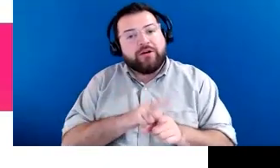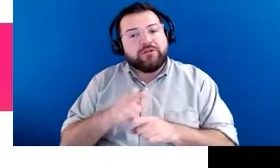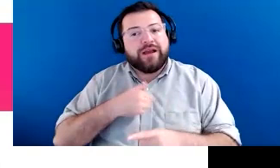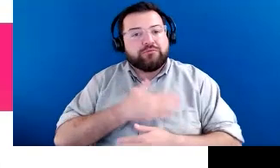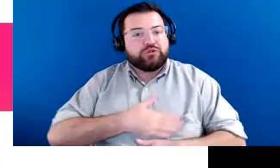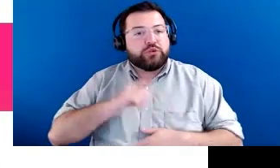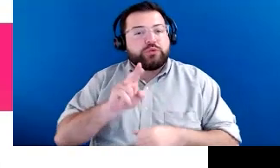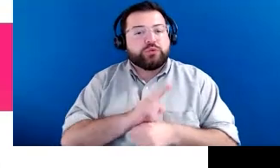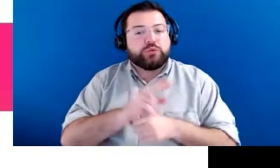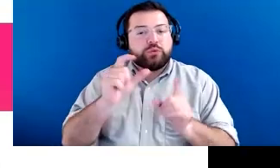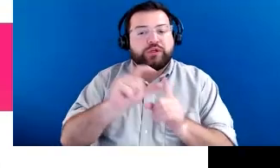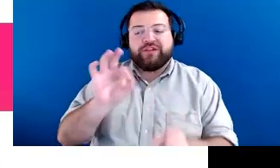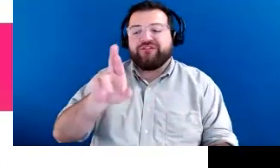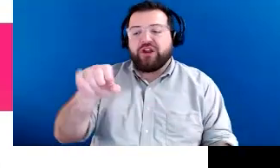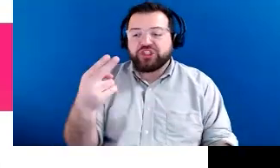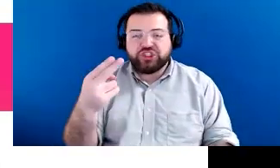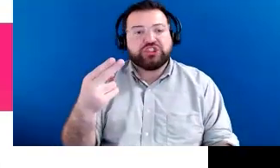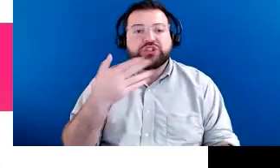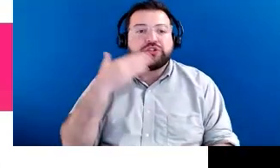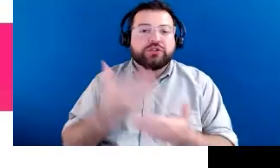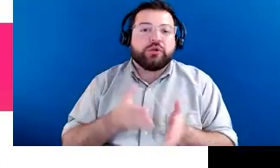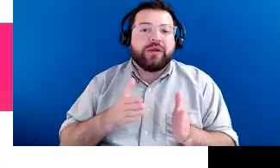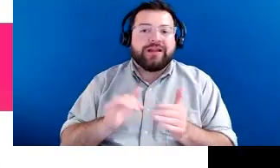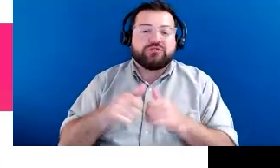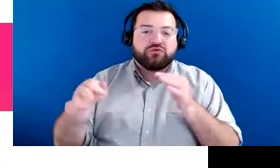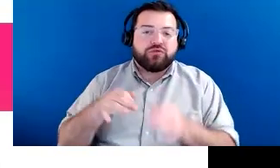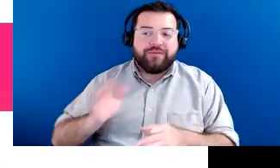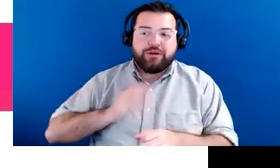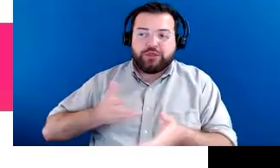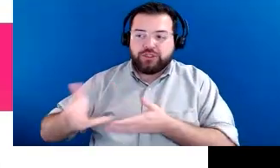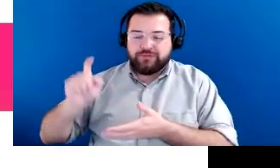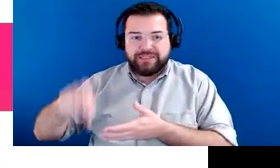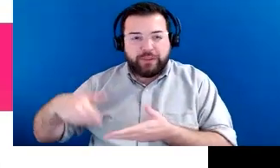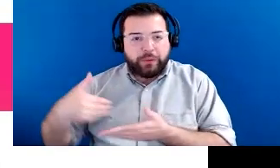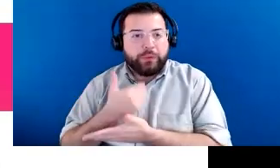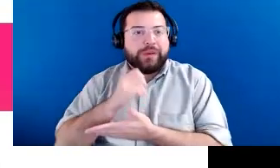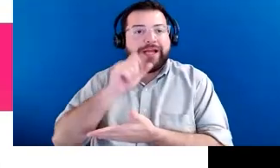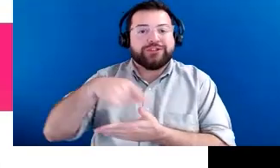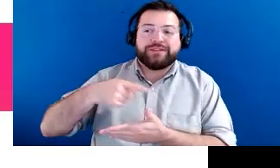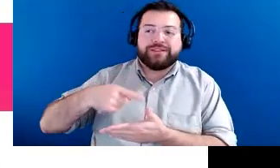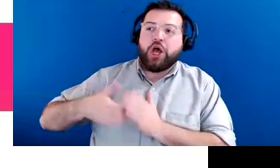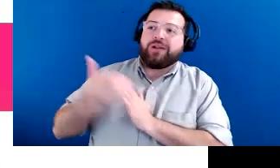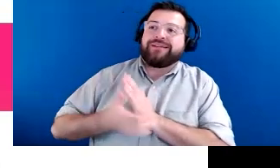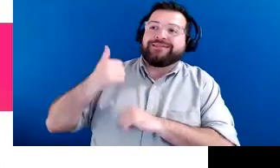But that's a really good way to describe it. Thanks, Sally. Okay. Yeah. And then, I'm seeing one here. Yeah.